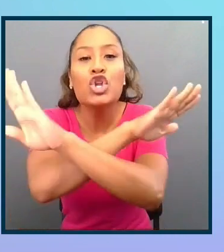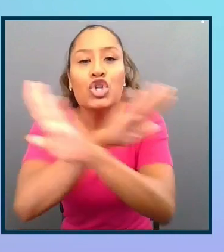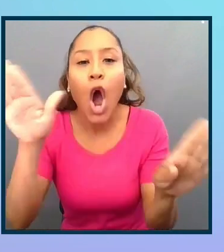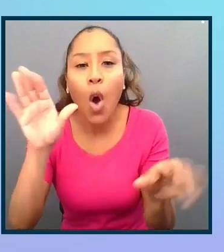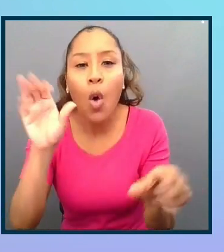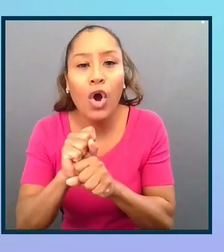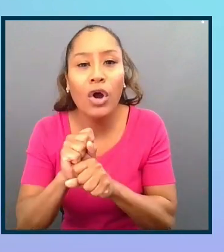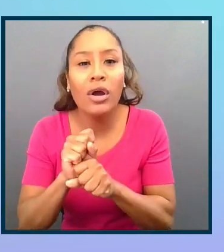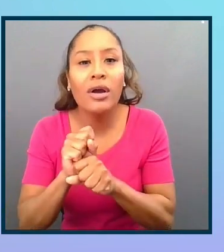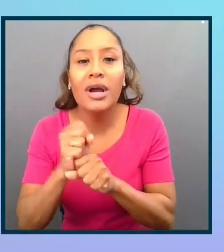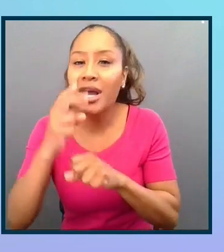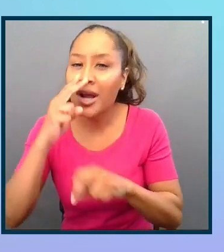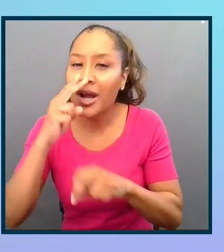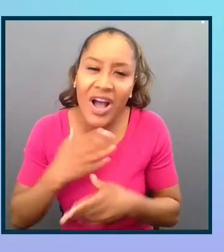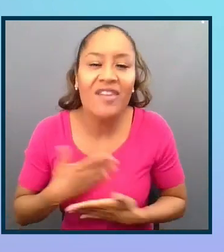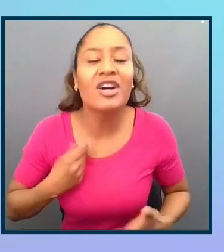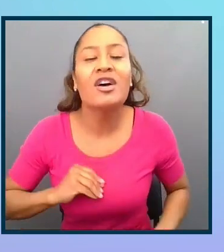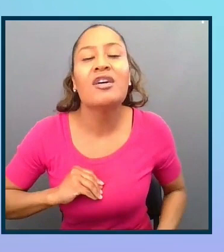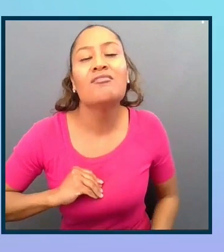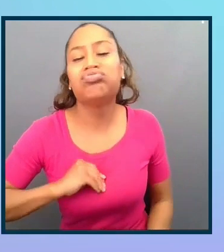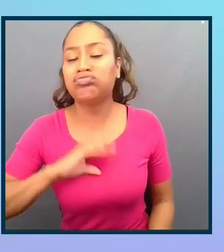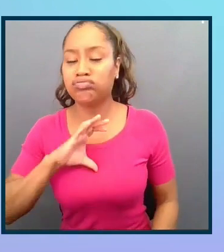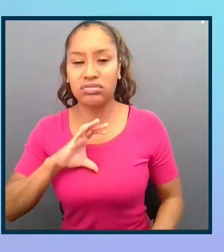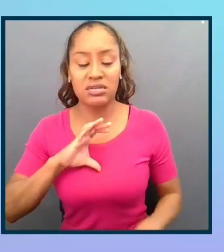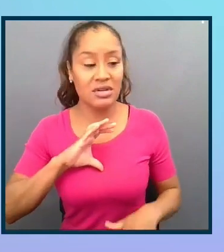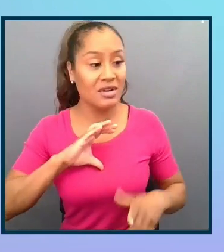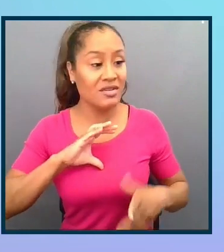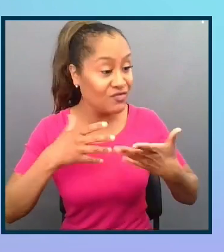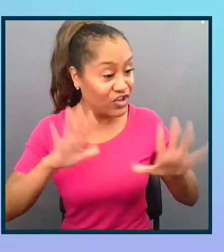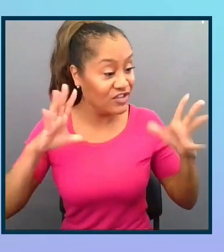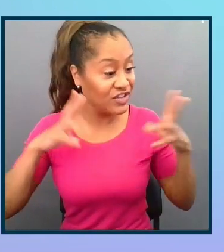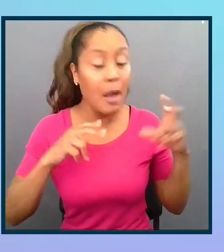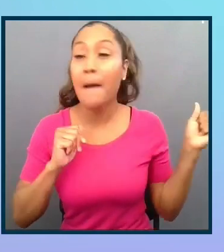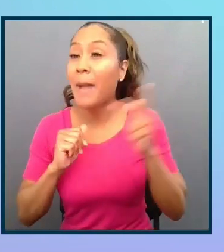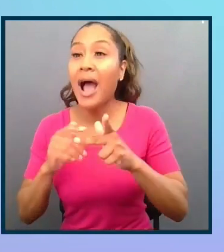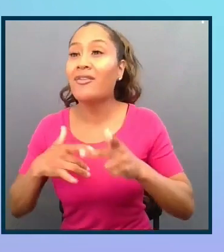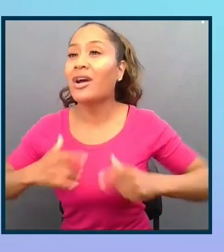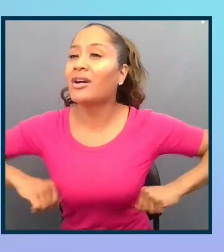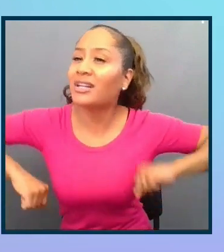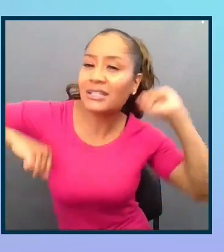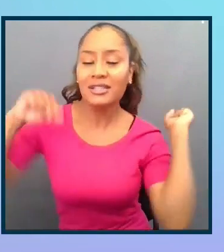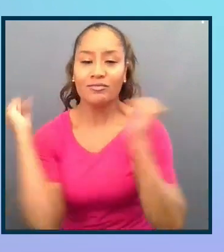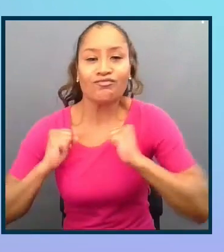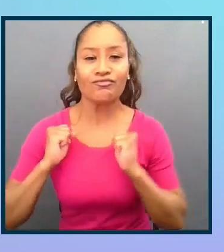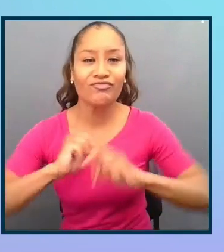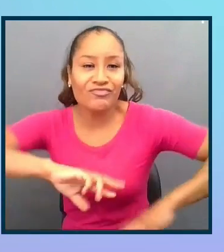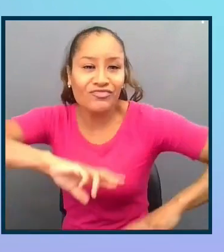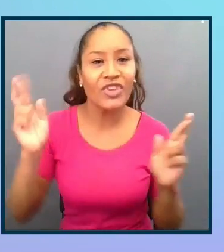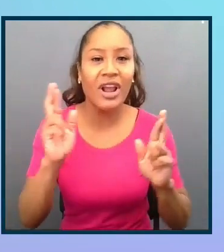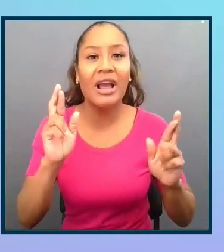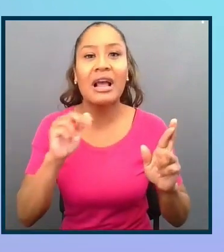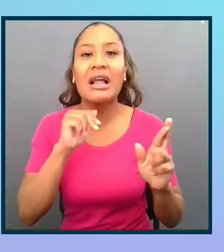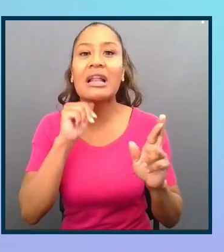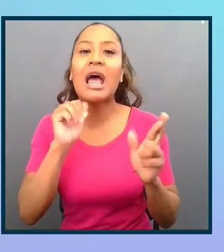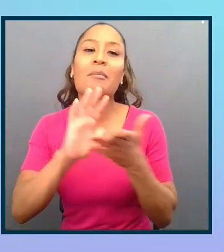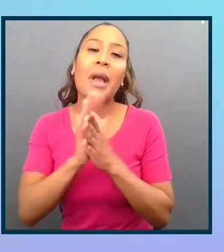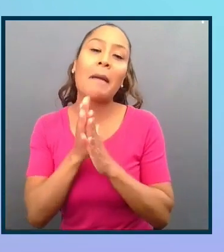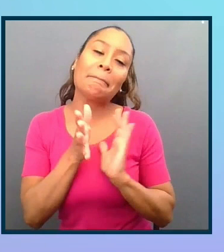and feel fulfilled, and you'll come back and feel 10,000 times better, Not to go all mom on everybody here,